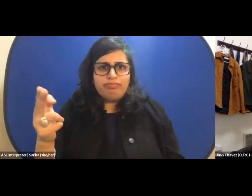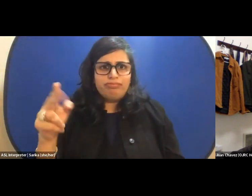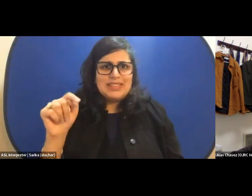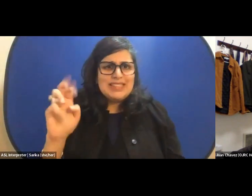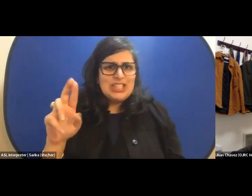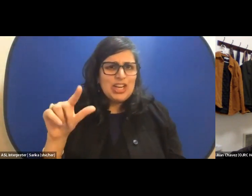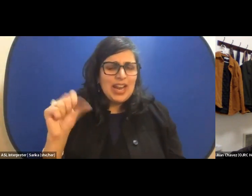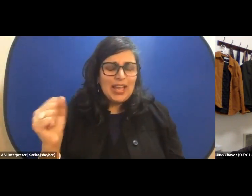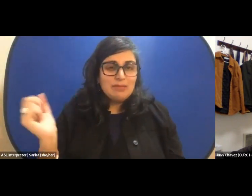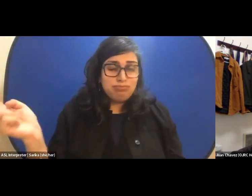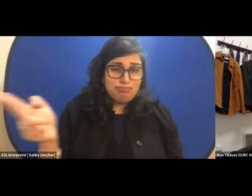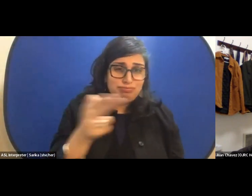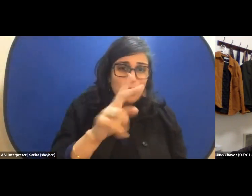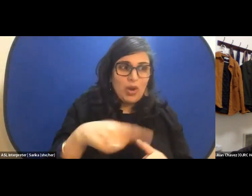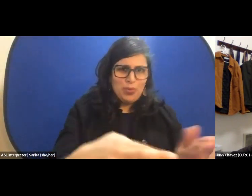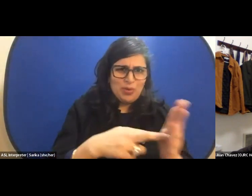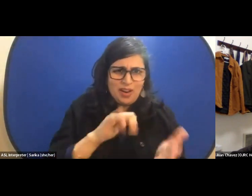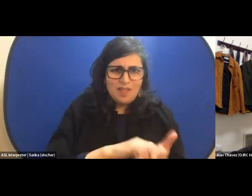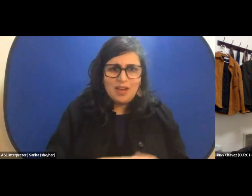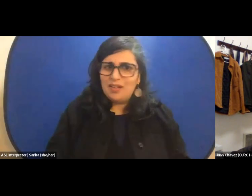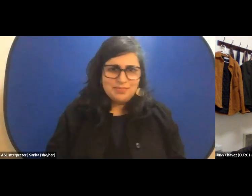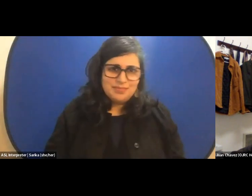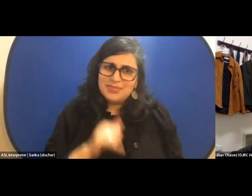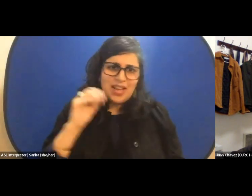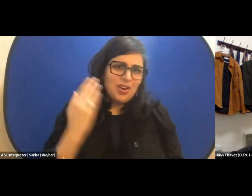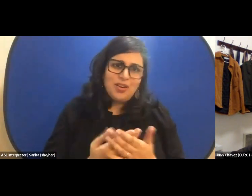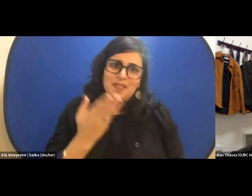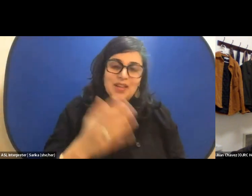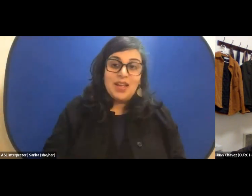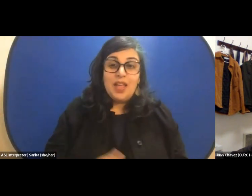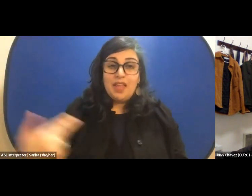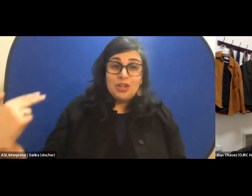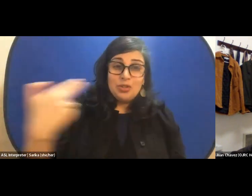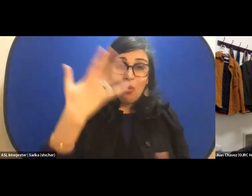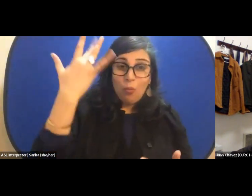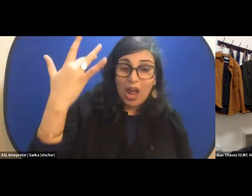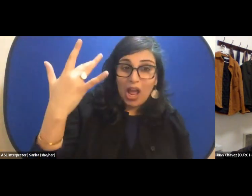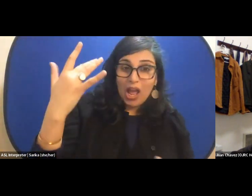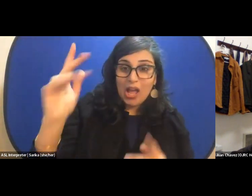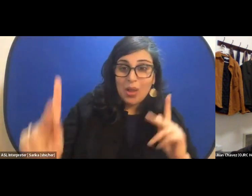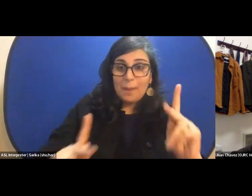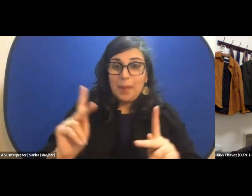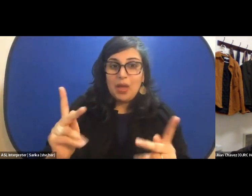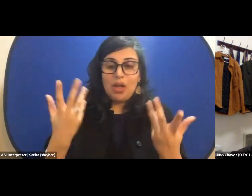dismantling the police complex. We won't get there if the police are just going to be shooting tear gas canisters